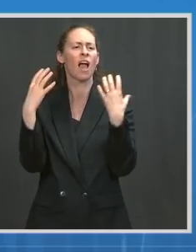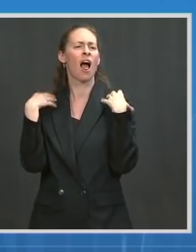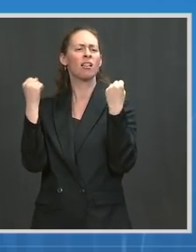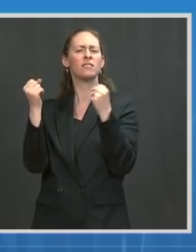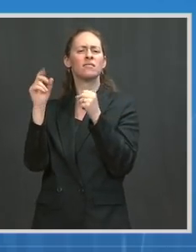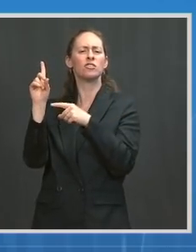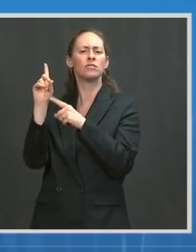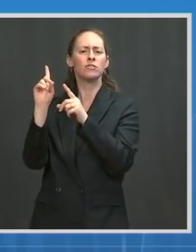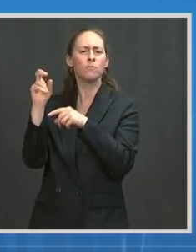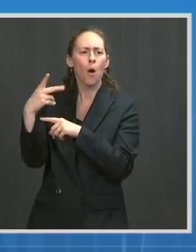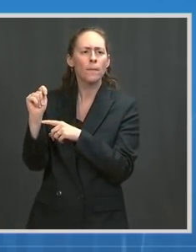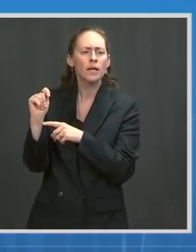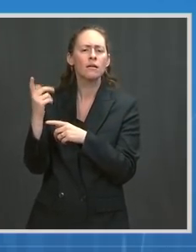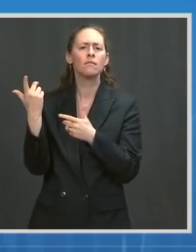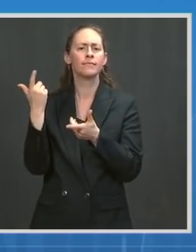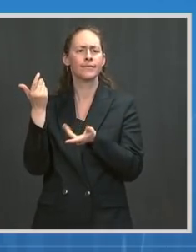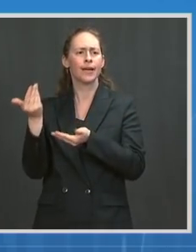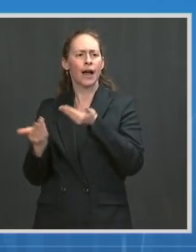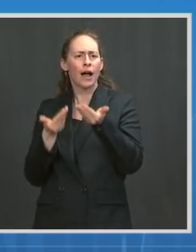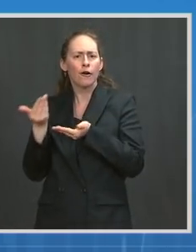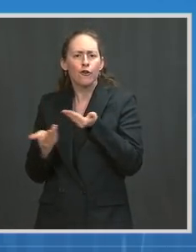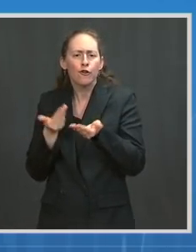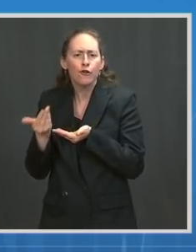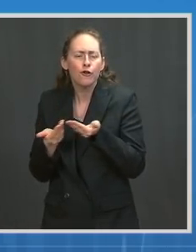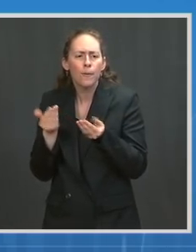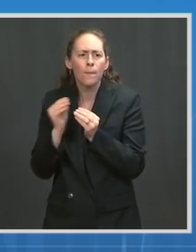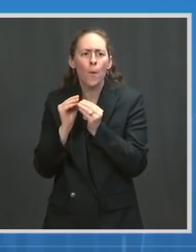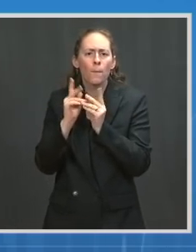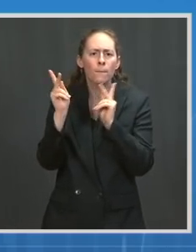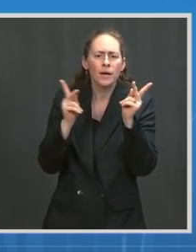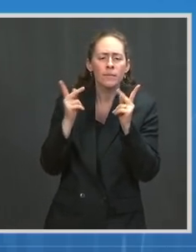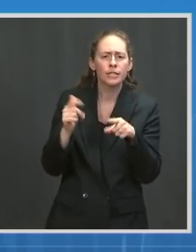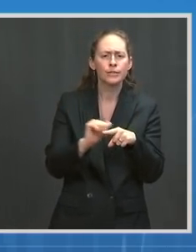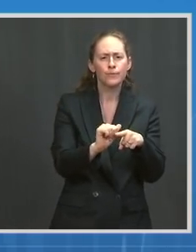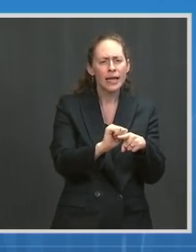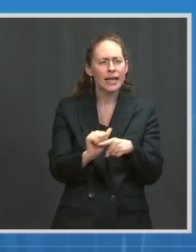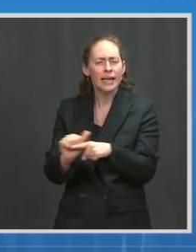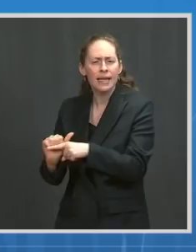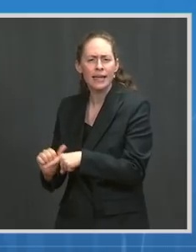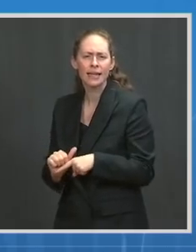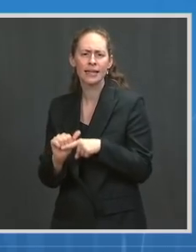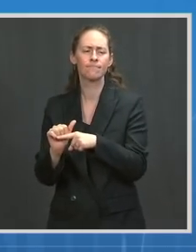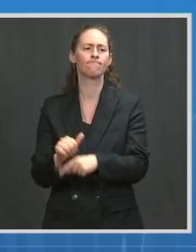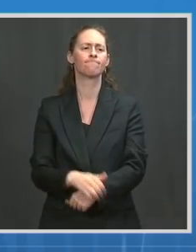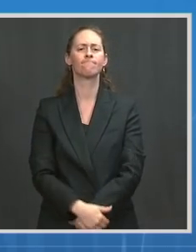And $3 billion will be focused on preparing these same jurisdictions for future pandemics